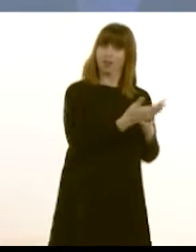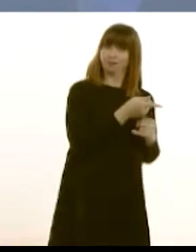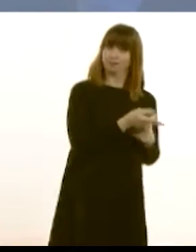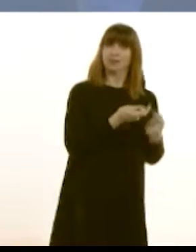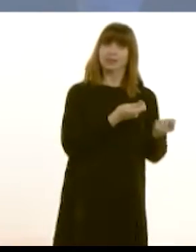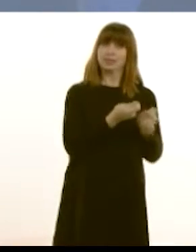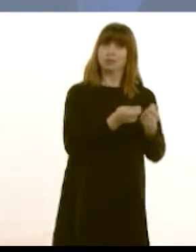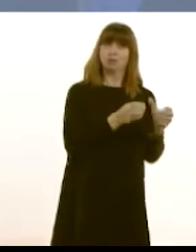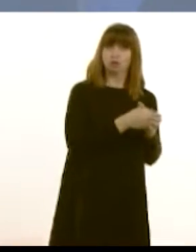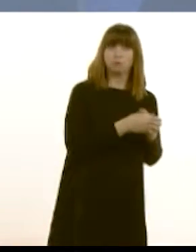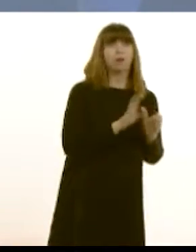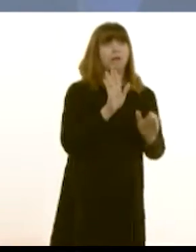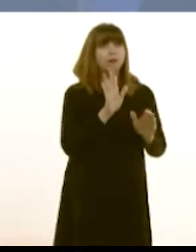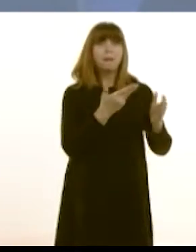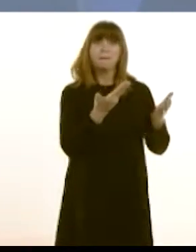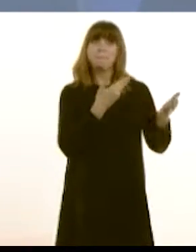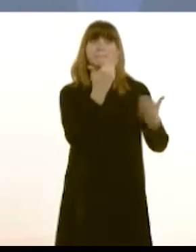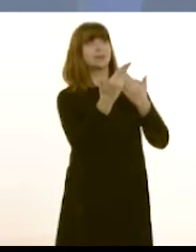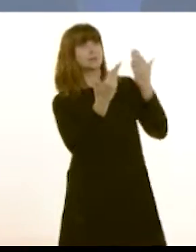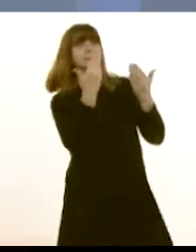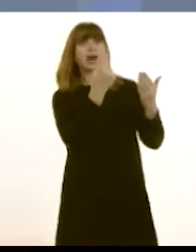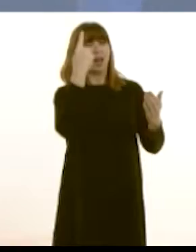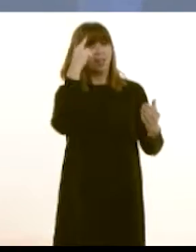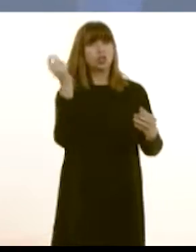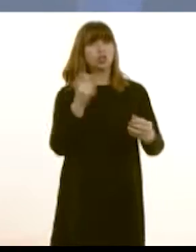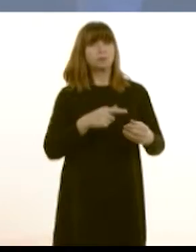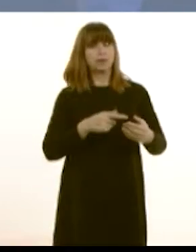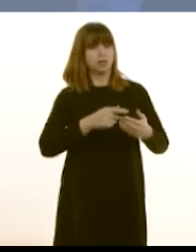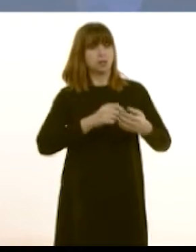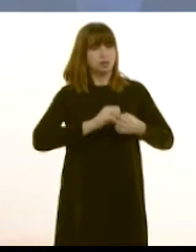would you agree that BIDs need to be led by local businesses and that any suggestion that